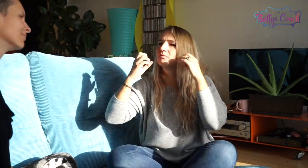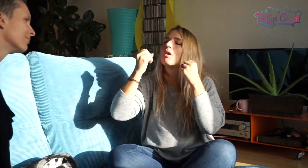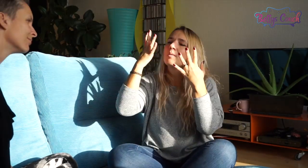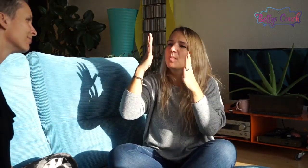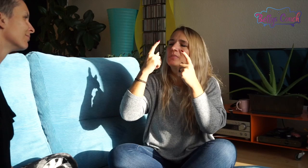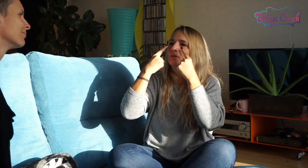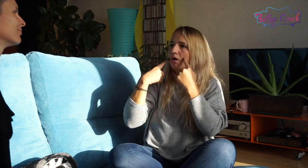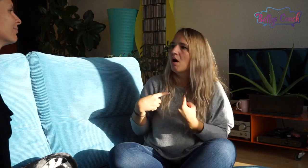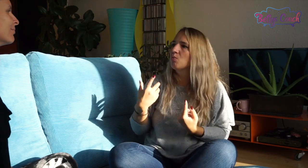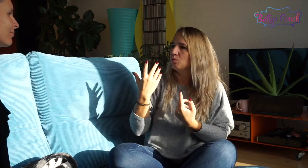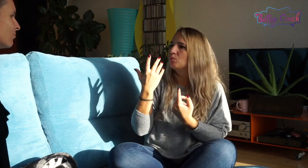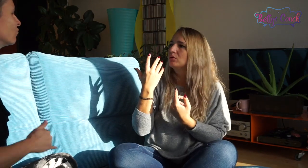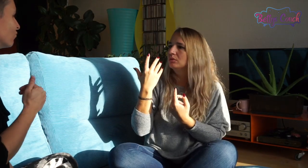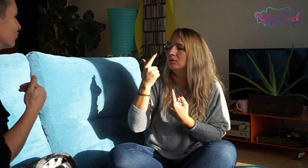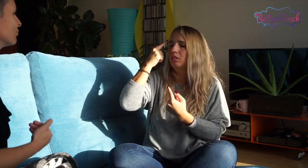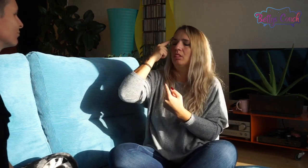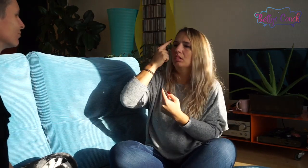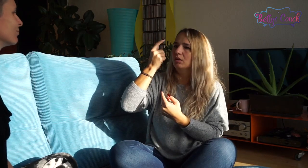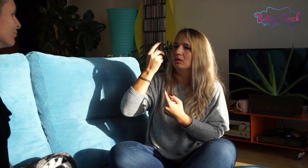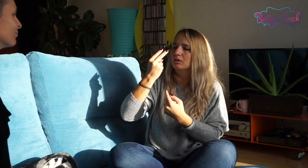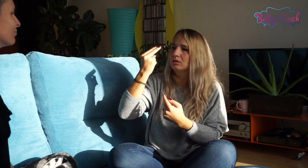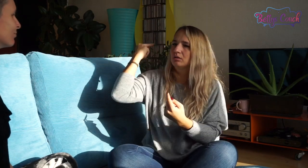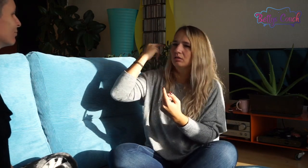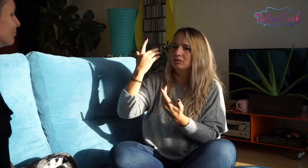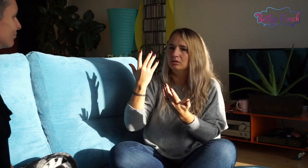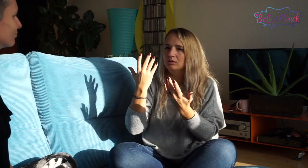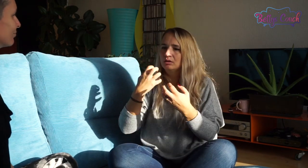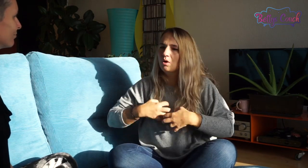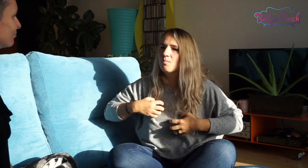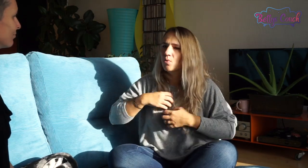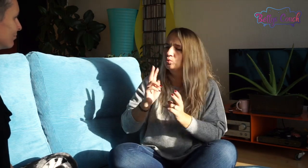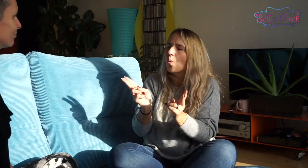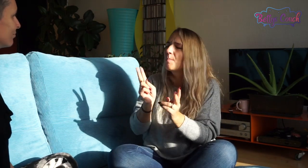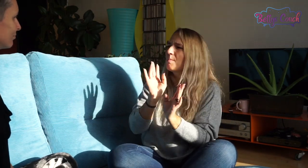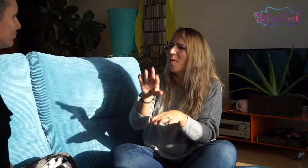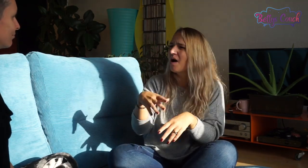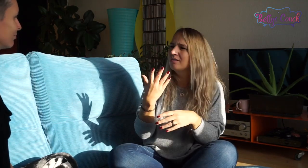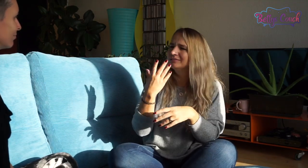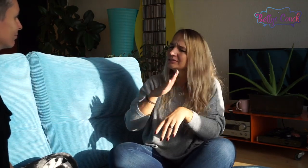You may feel sad or emotional when you look back. That is normal.